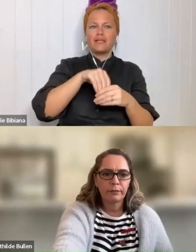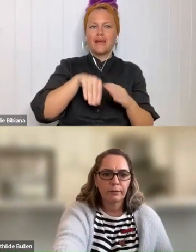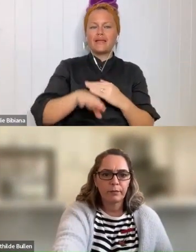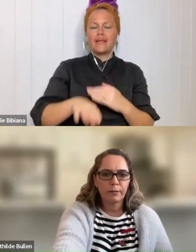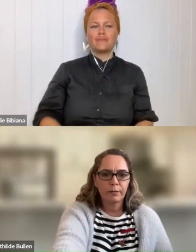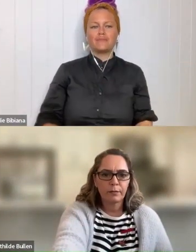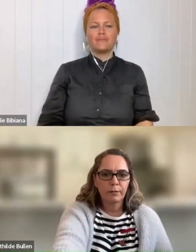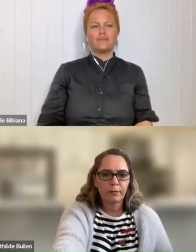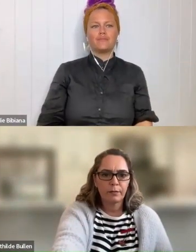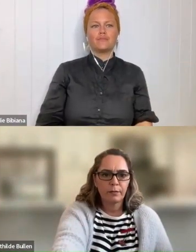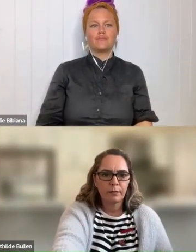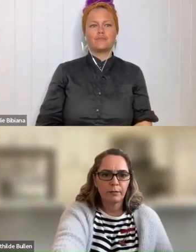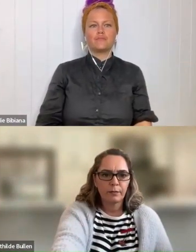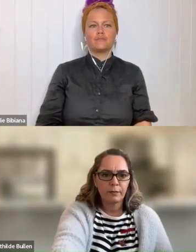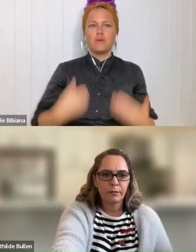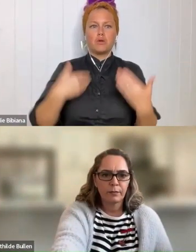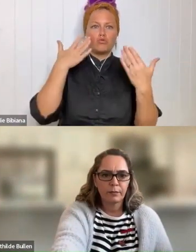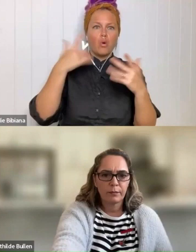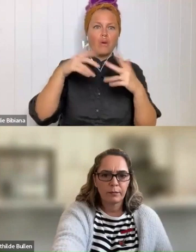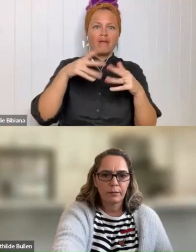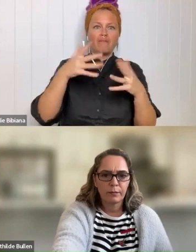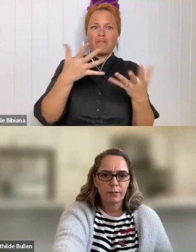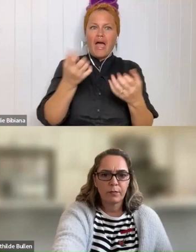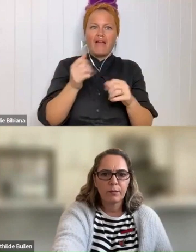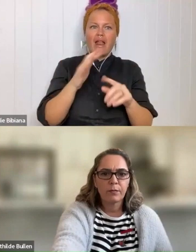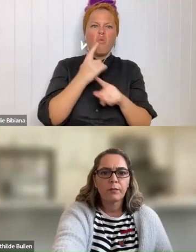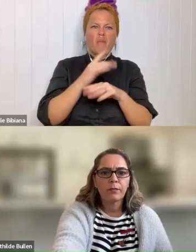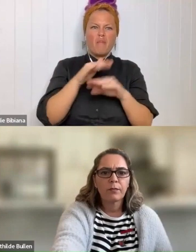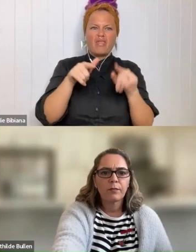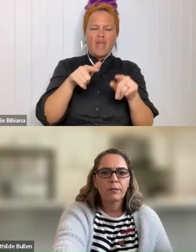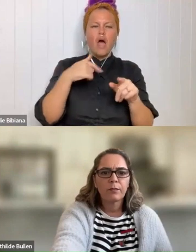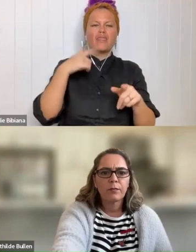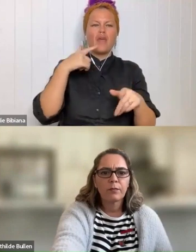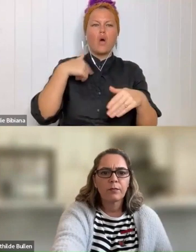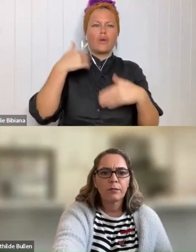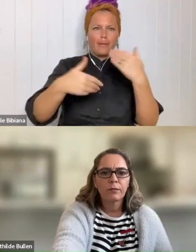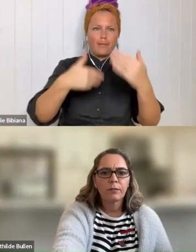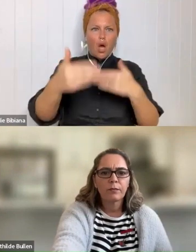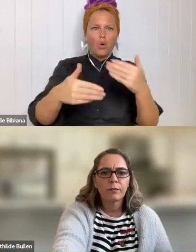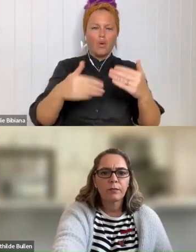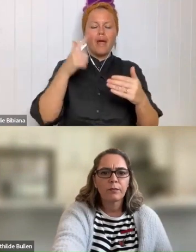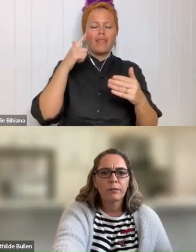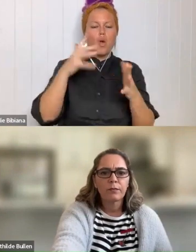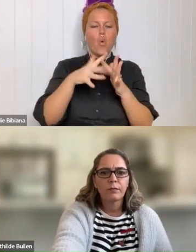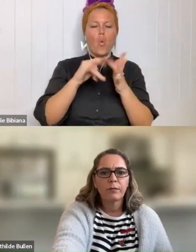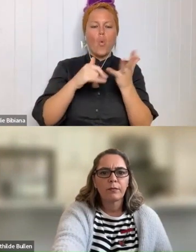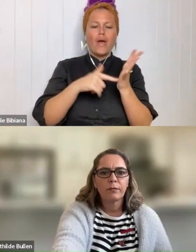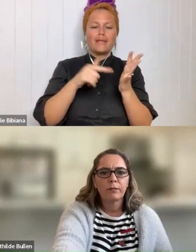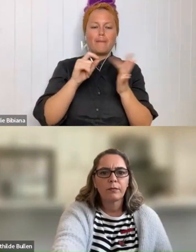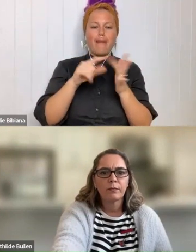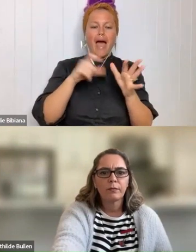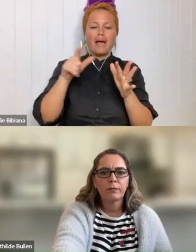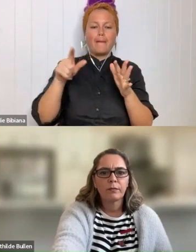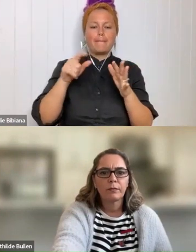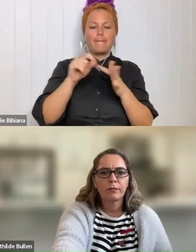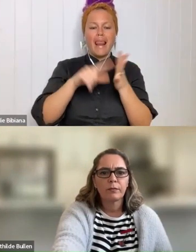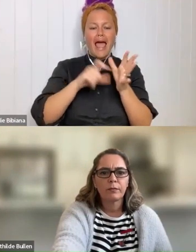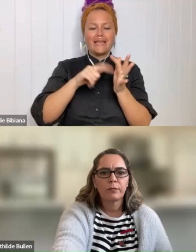I don't know if you have any comments on that one. I might keep going. But I think that that the Westpac placement program, thank you, Cessalee, for that.